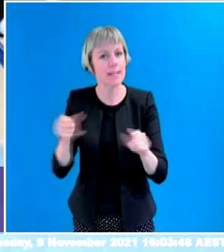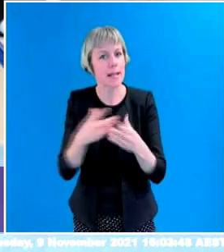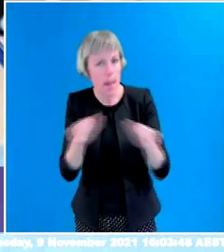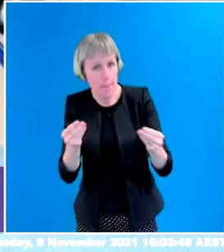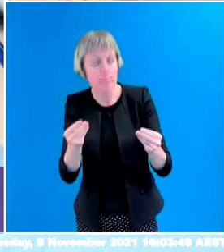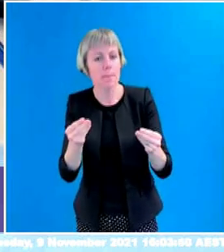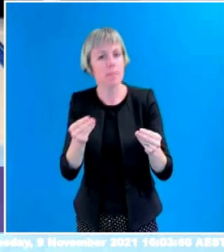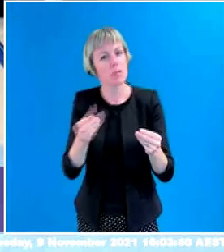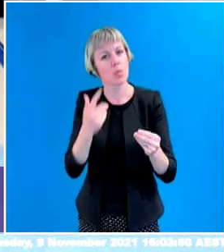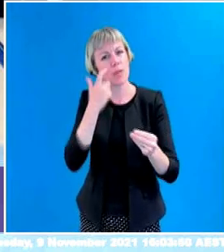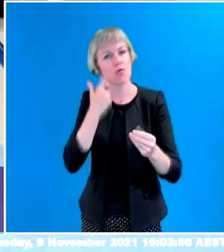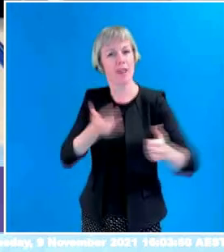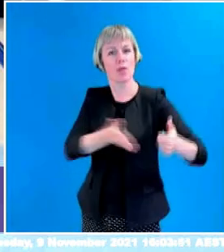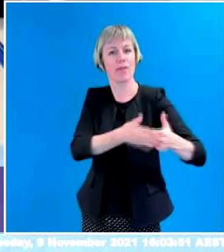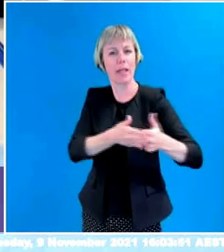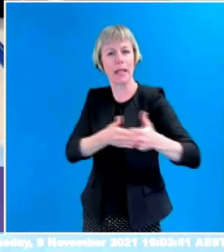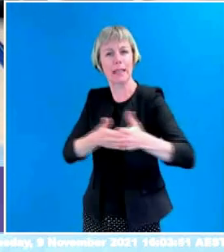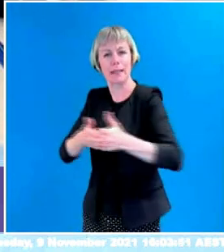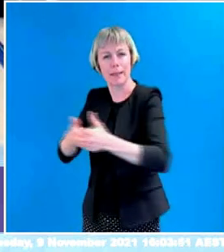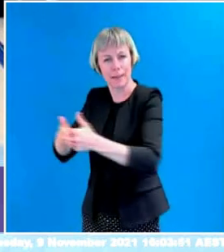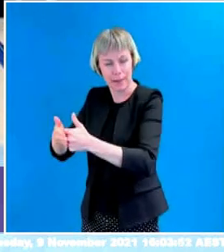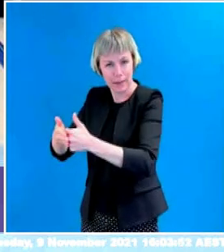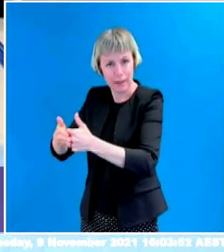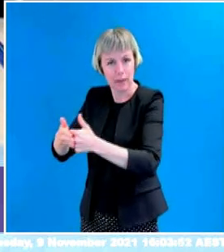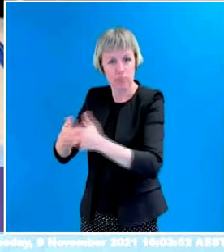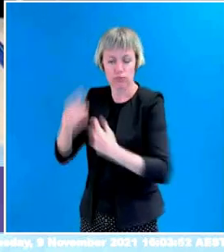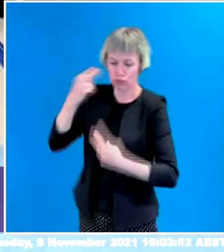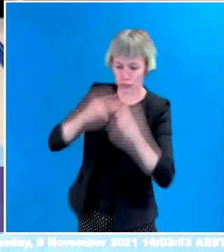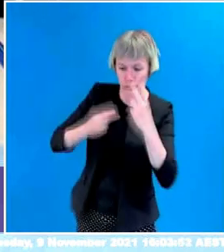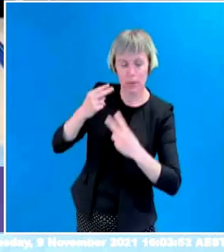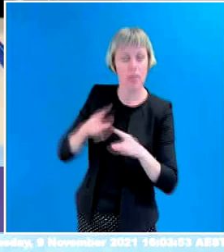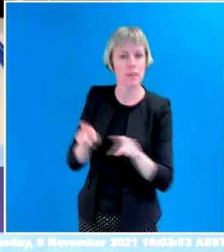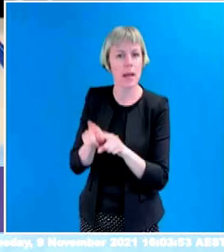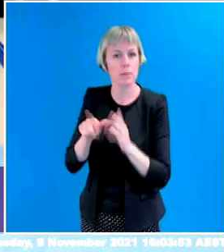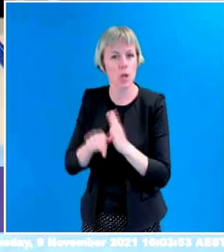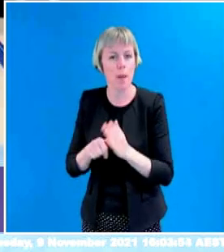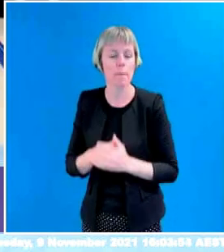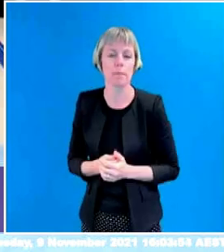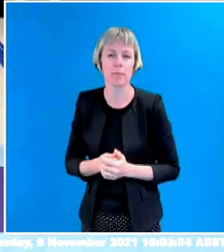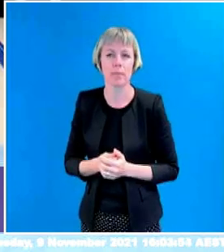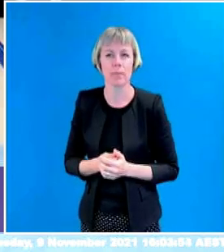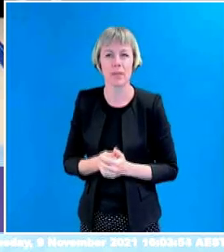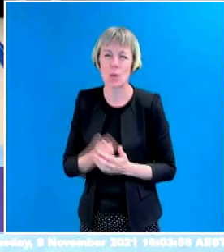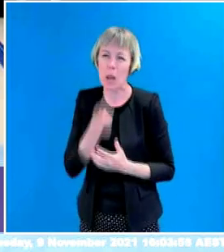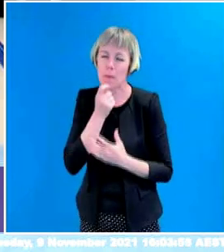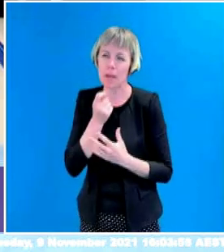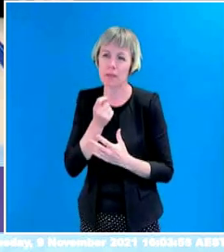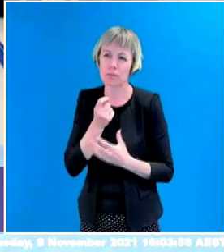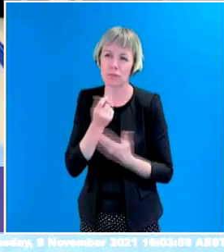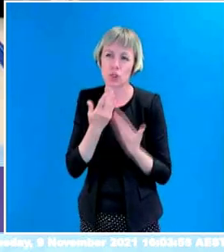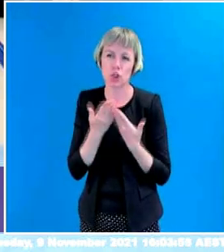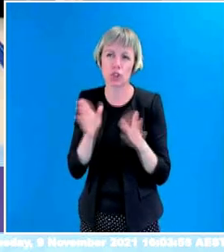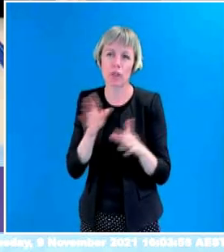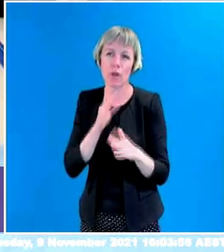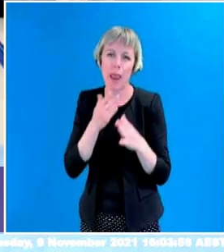That's kind of a very holistic picture and Mr Mansfield can talk more about the data collection strategy through the National